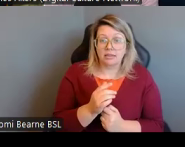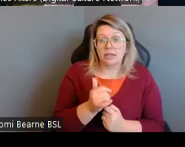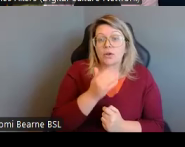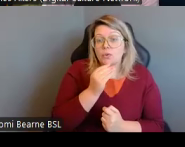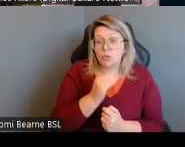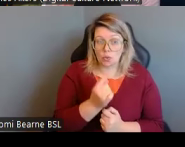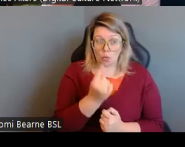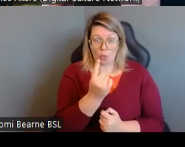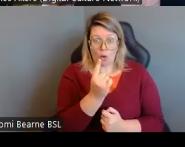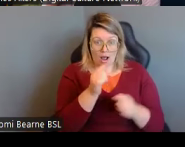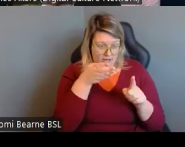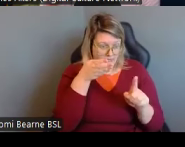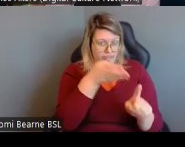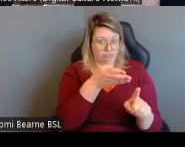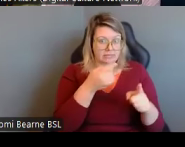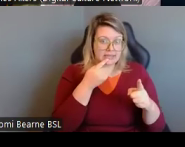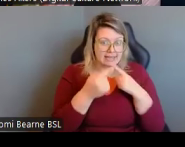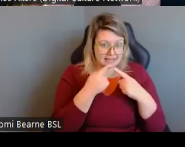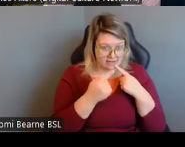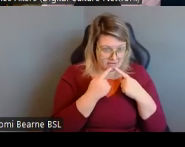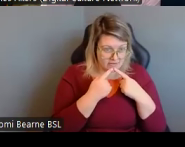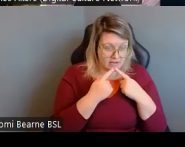but if you're putting all your eggs in one basket